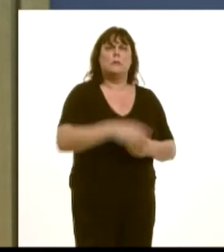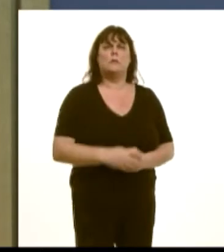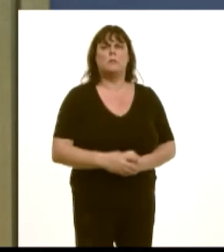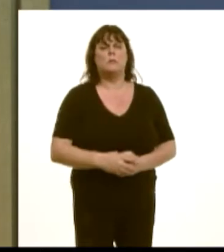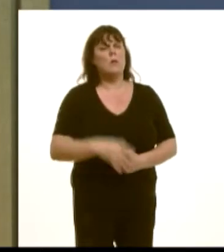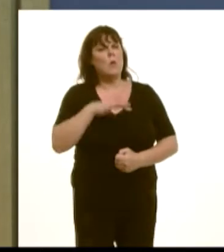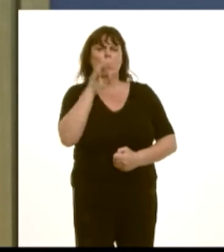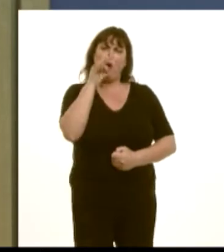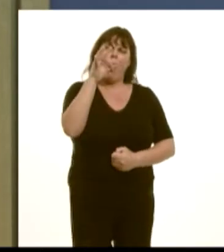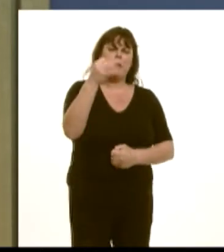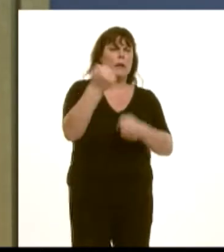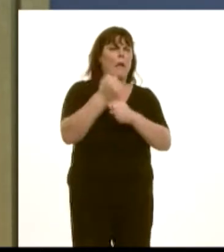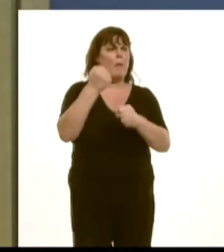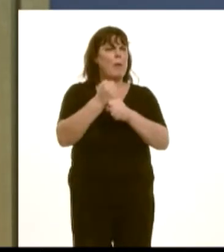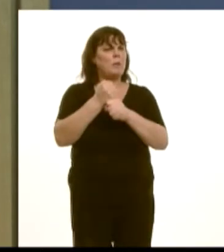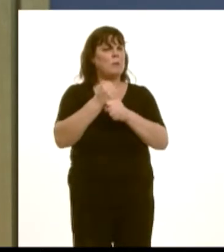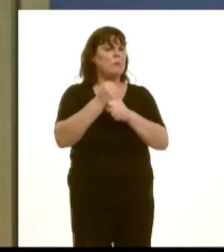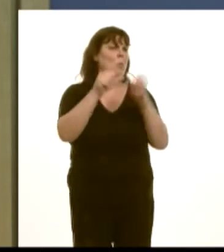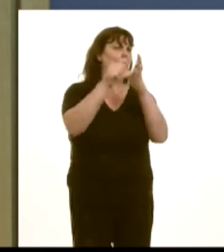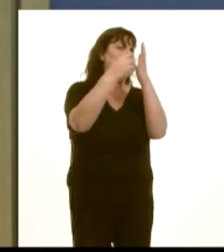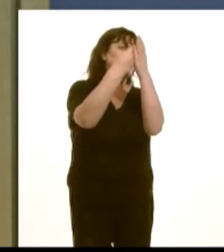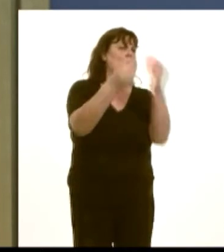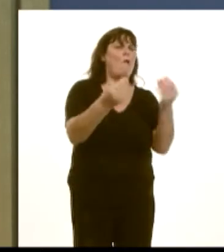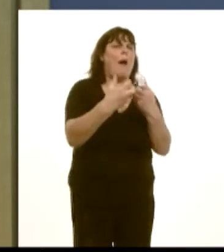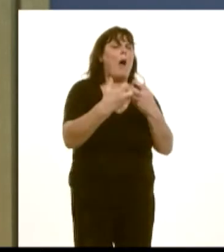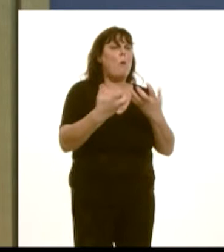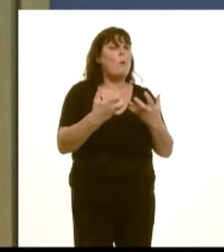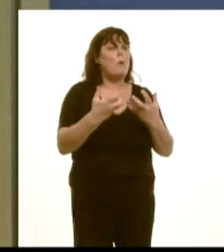Government taking to address this problem in north Wales and to ensure that patients